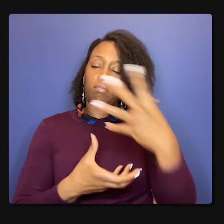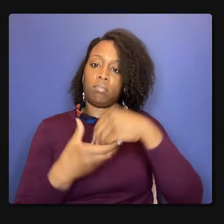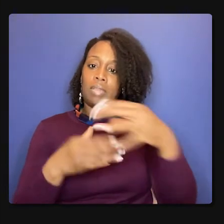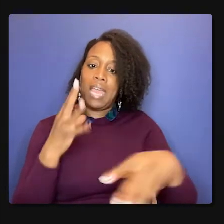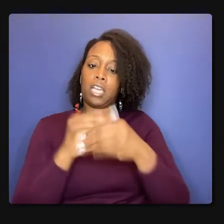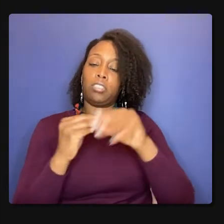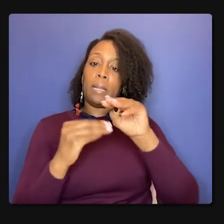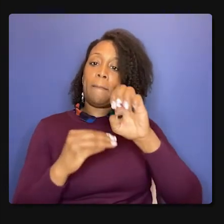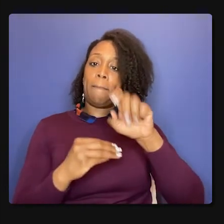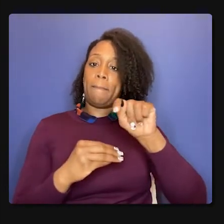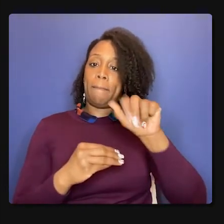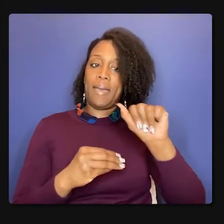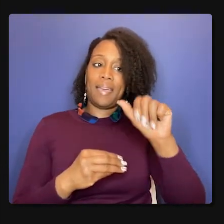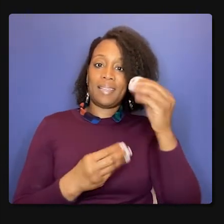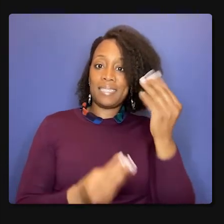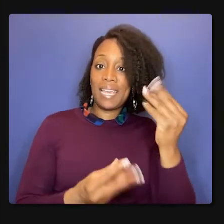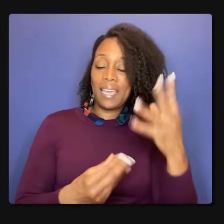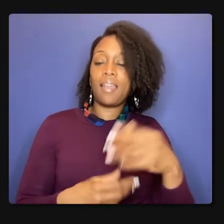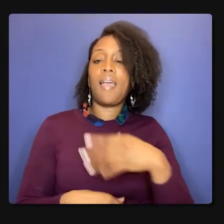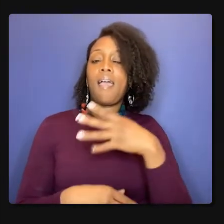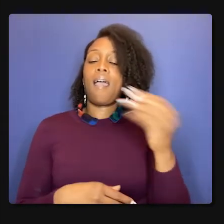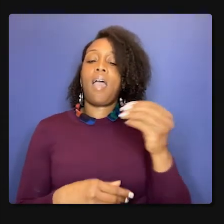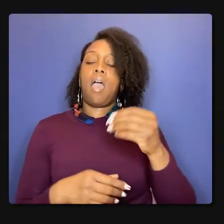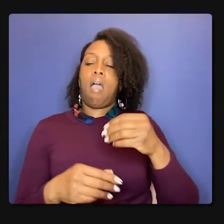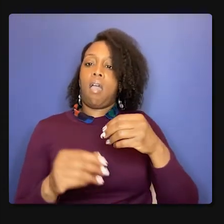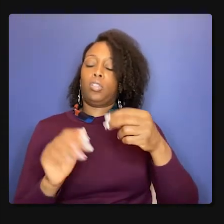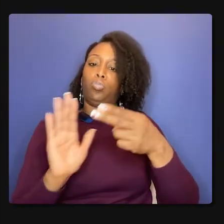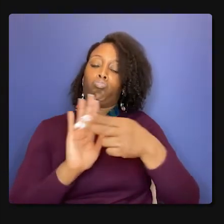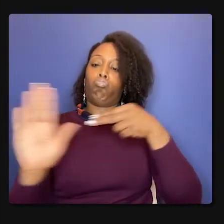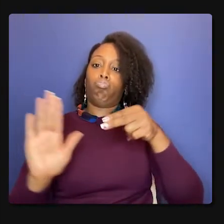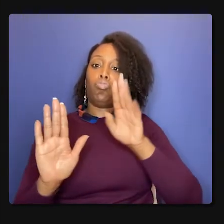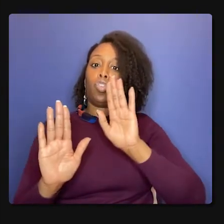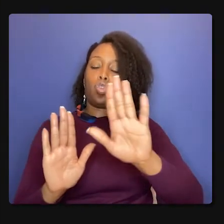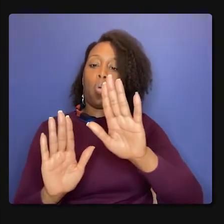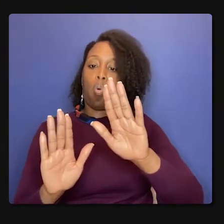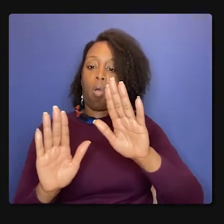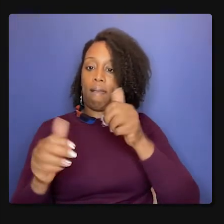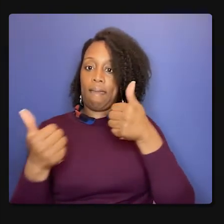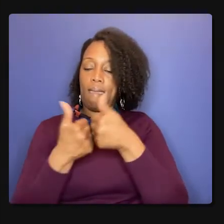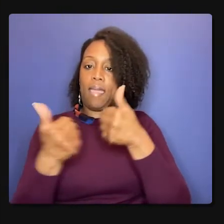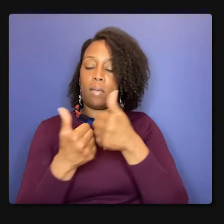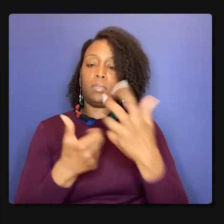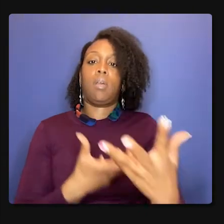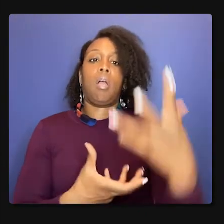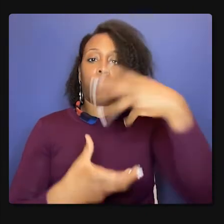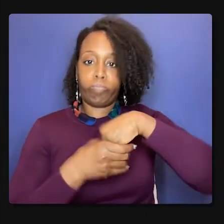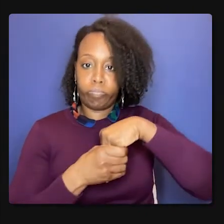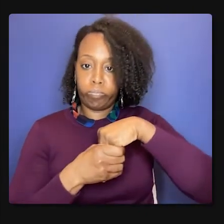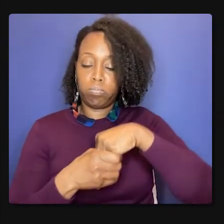and rich modules to highlight your title's commitment to inclusivity. All of these options will be available